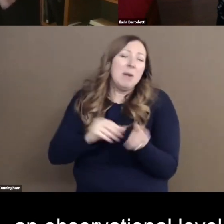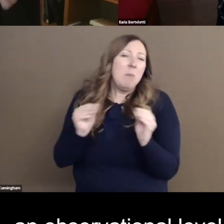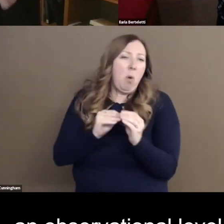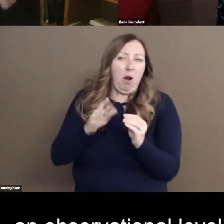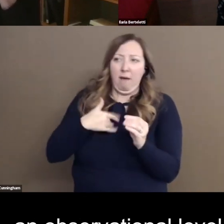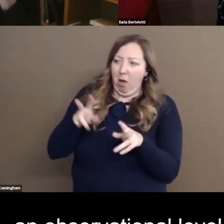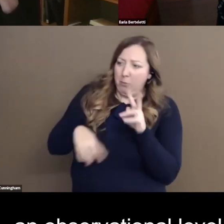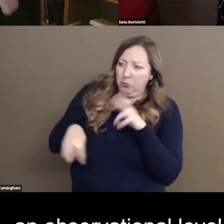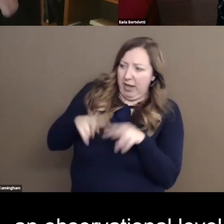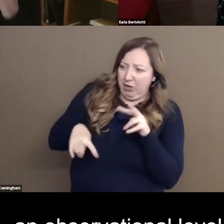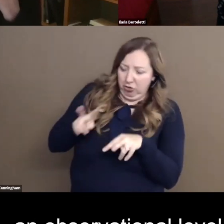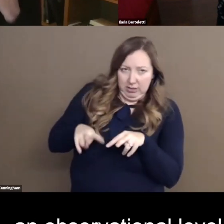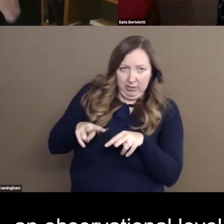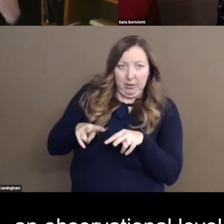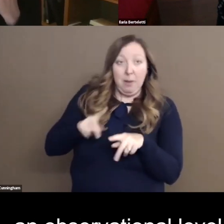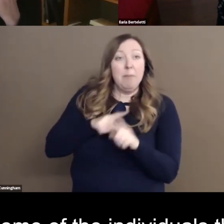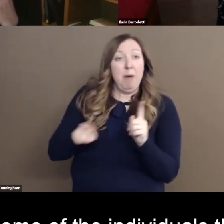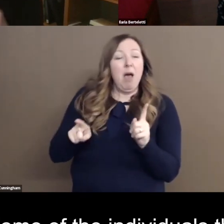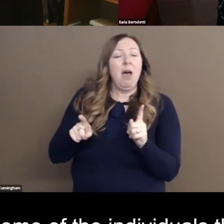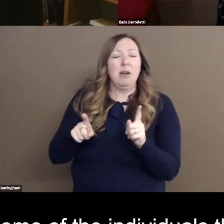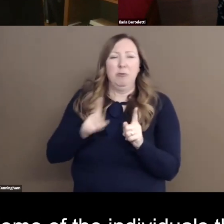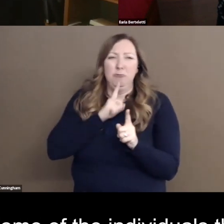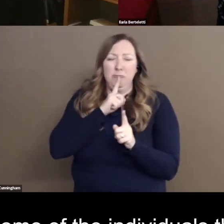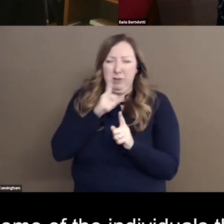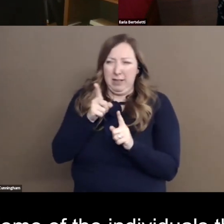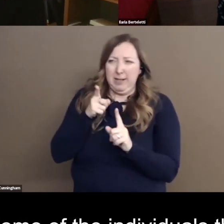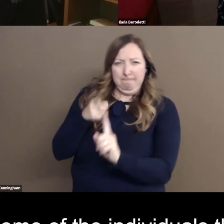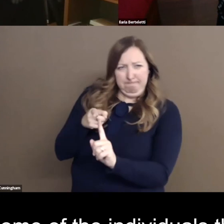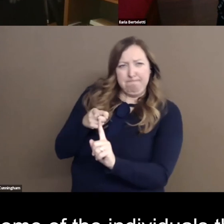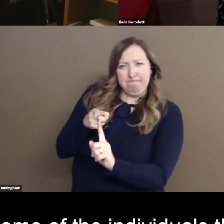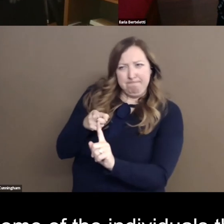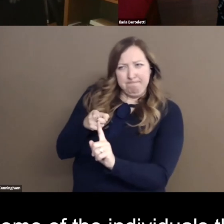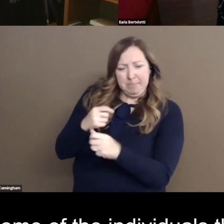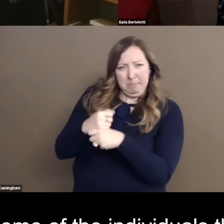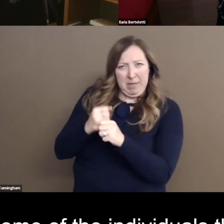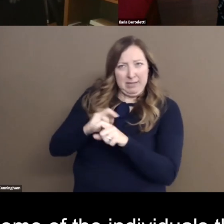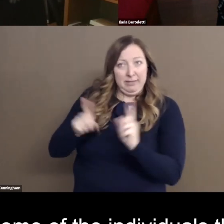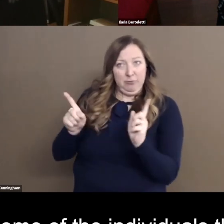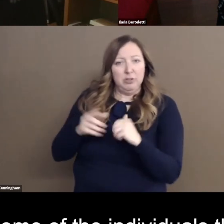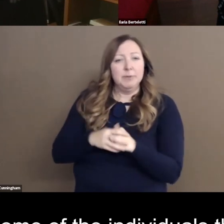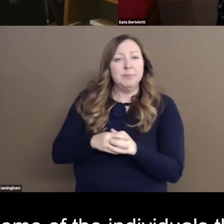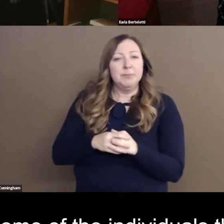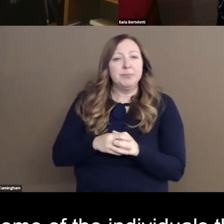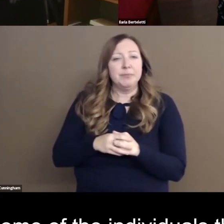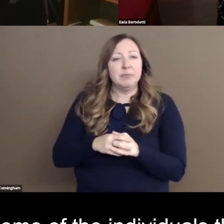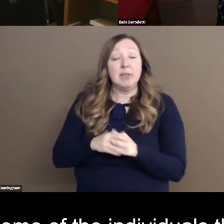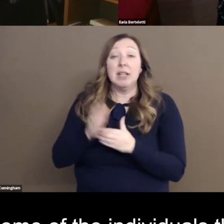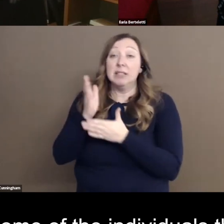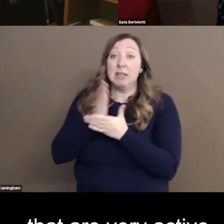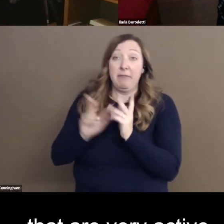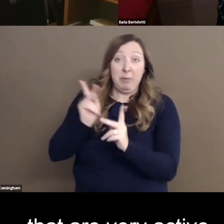it really resonates some of this some of the individuals that we've